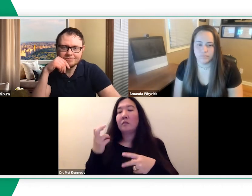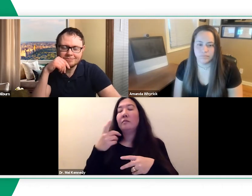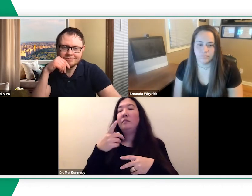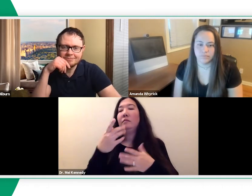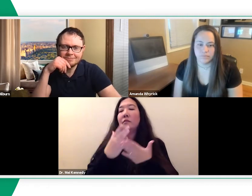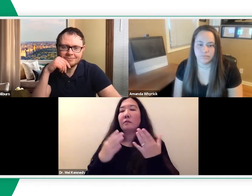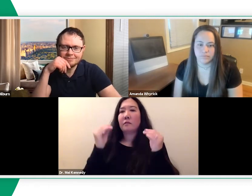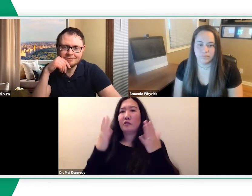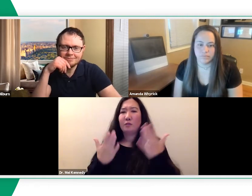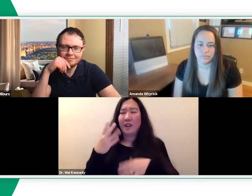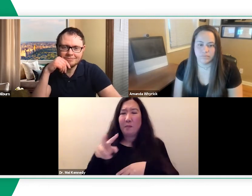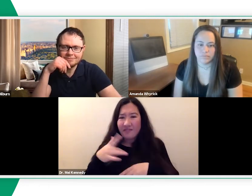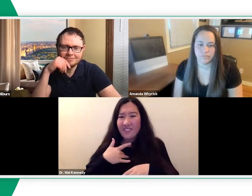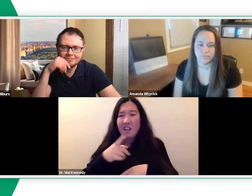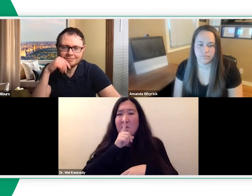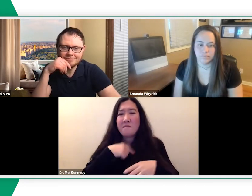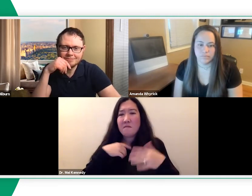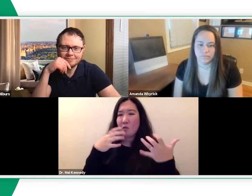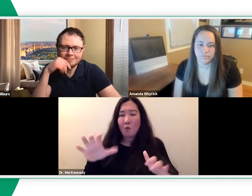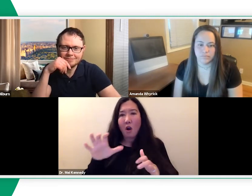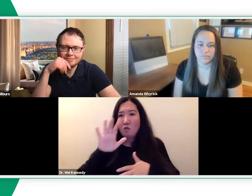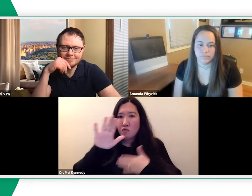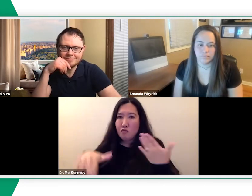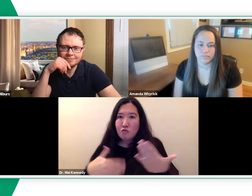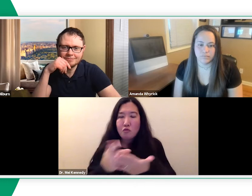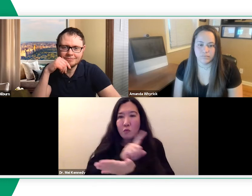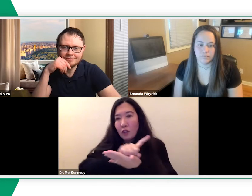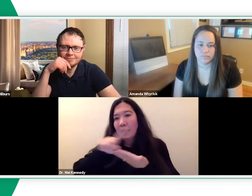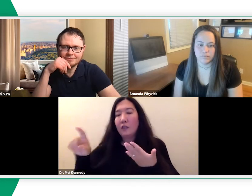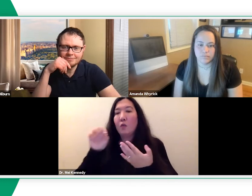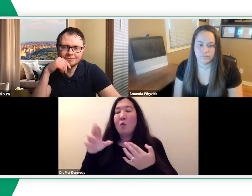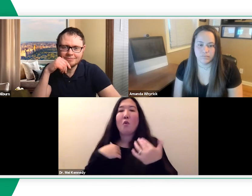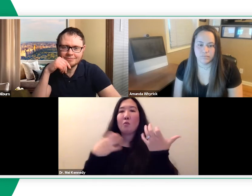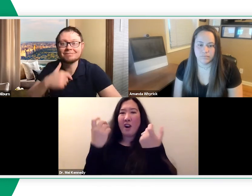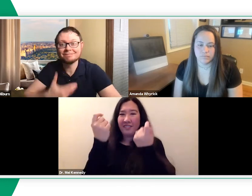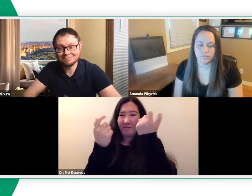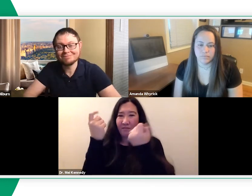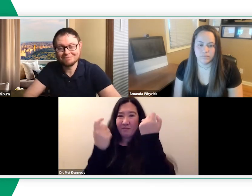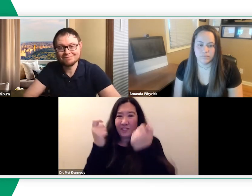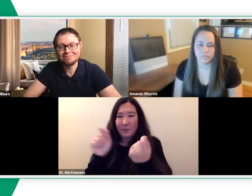the PDF or Google Slides format, you may feel like you don't want to go through